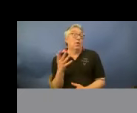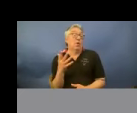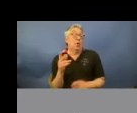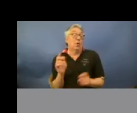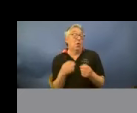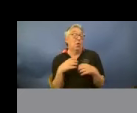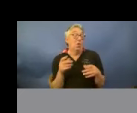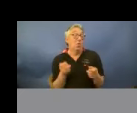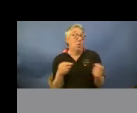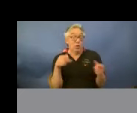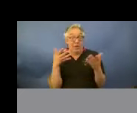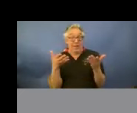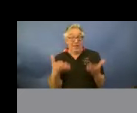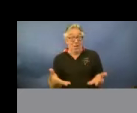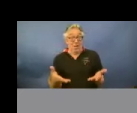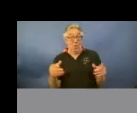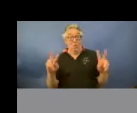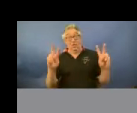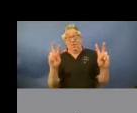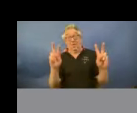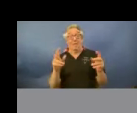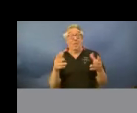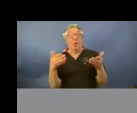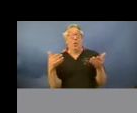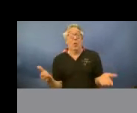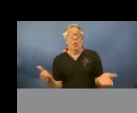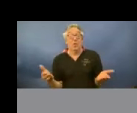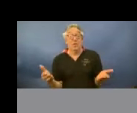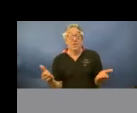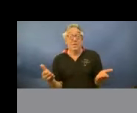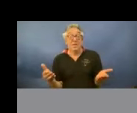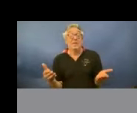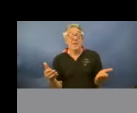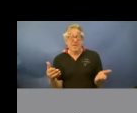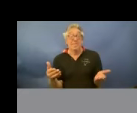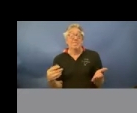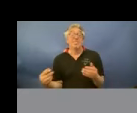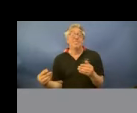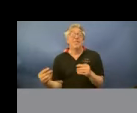They don't give extra time to people who need it, they may not provide national Sign Language